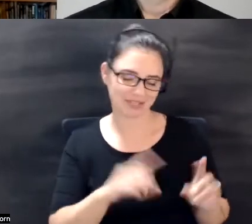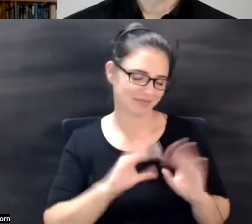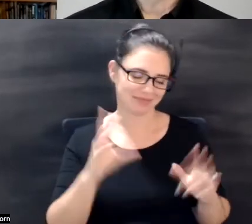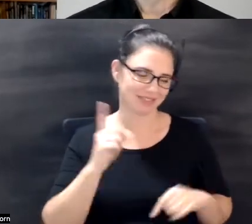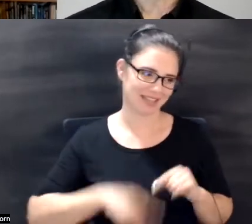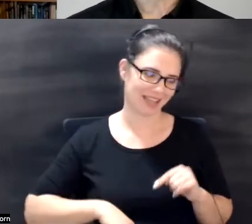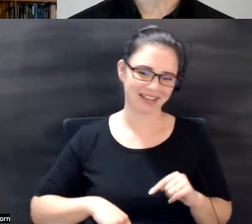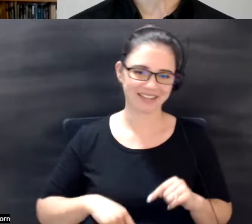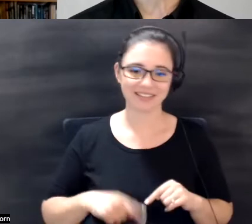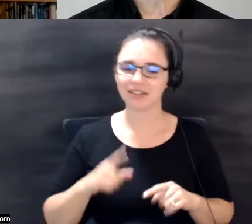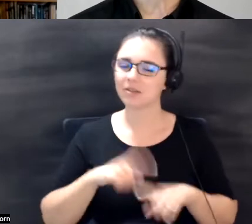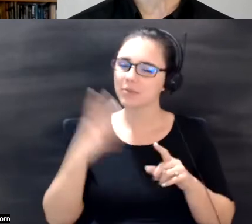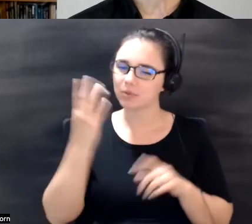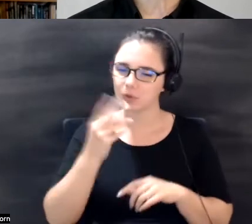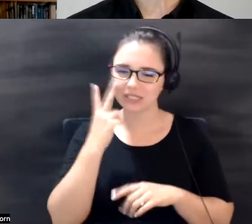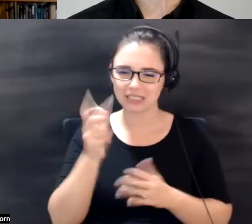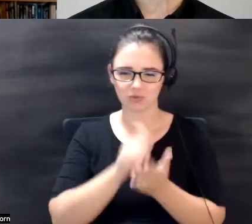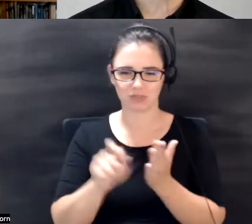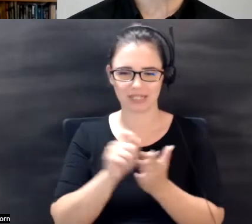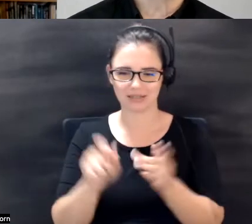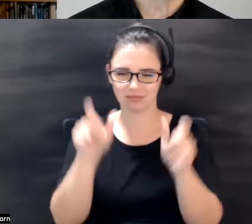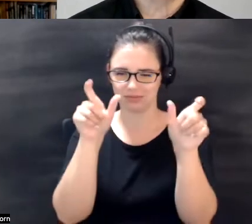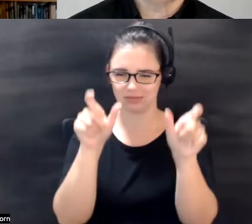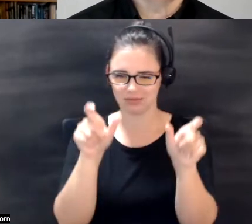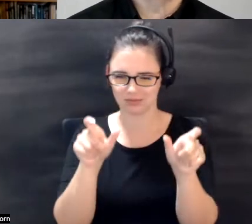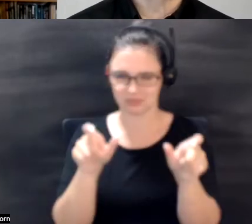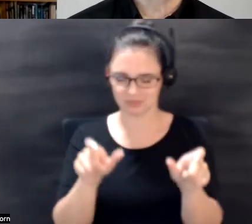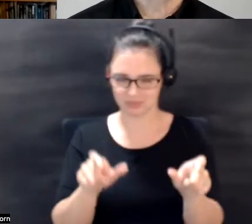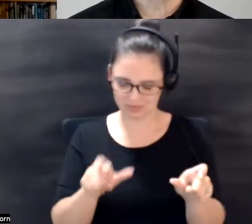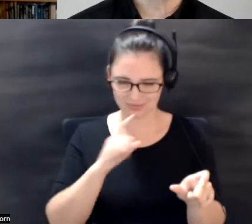But it's beautiful to just see it written, it's so-- such a gorgeous looking language.